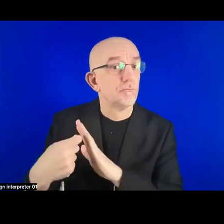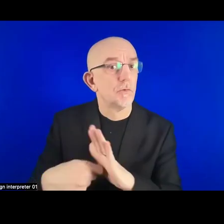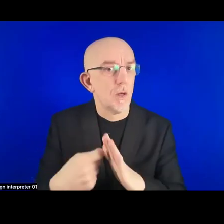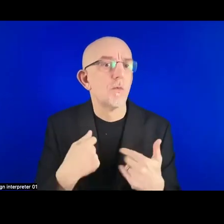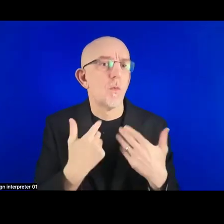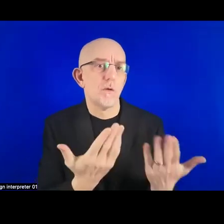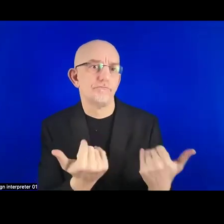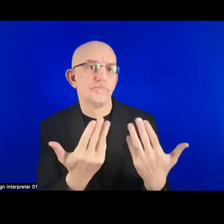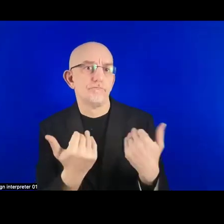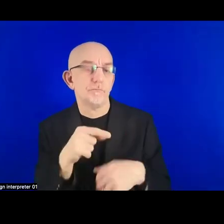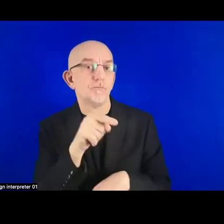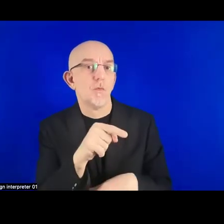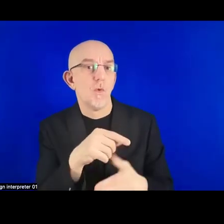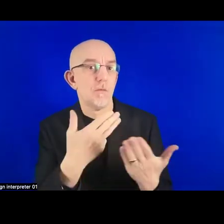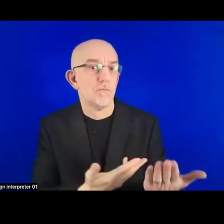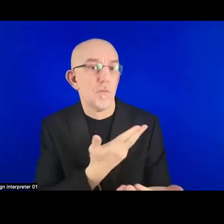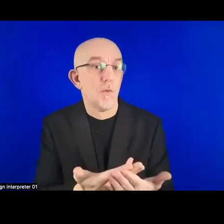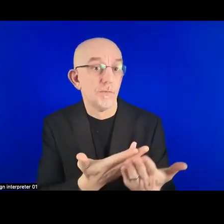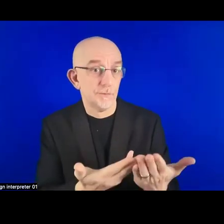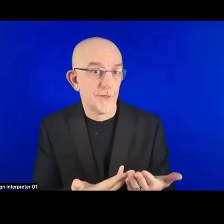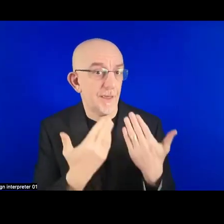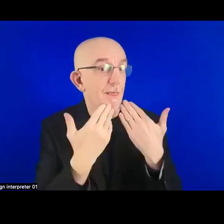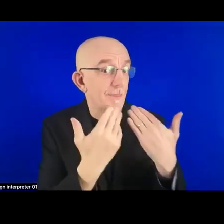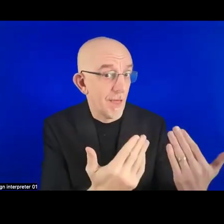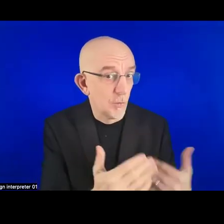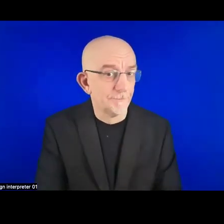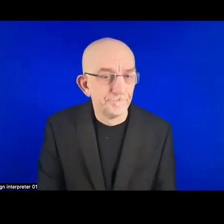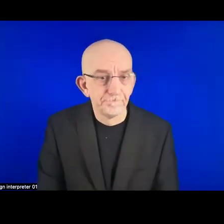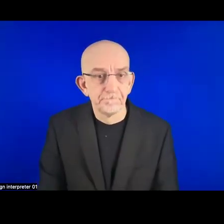: That was my colleague, and now it falls to me as the final supervisor in